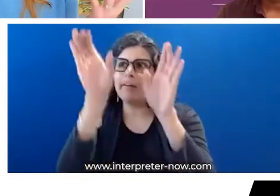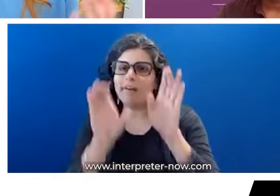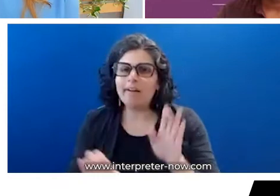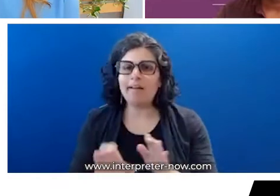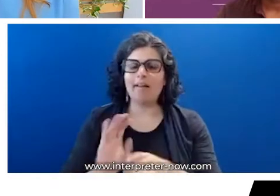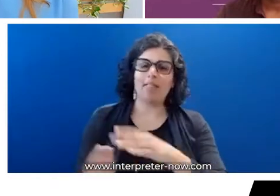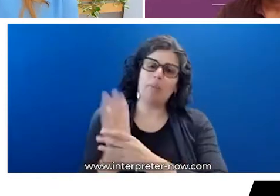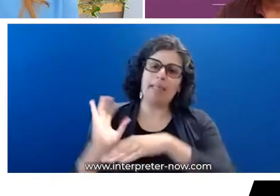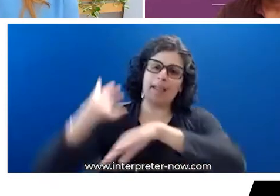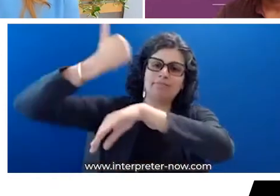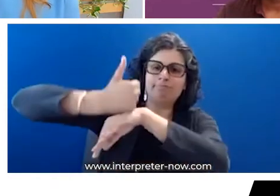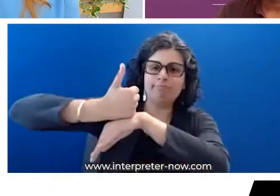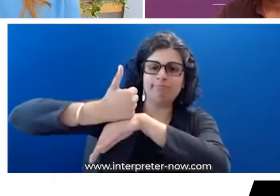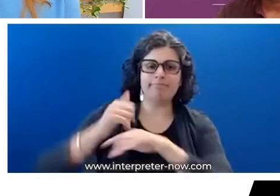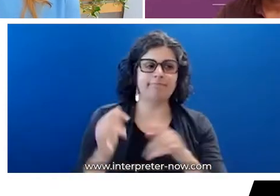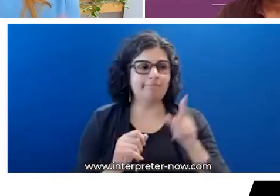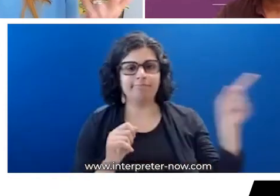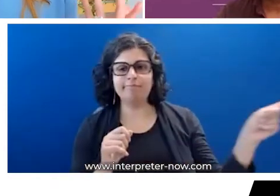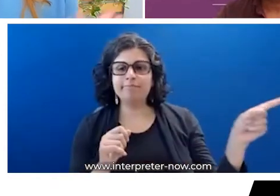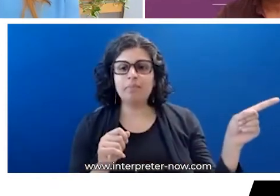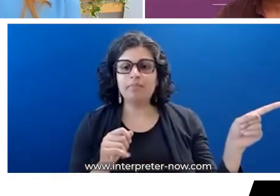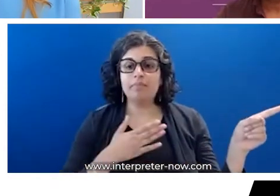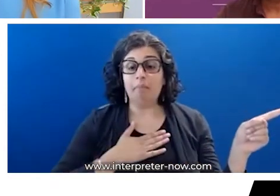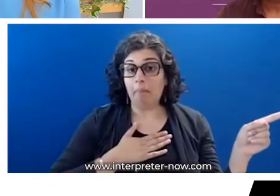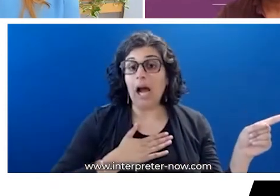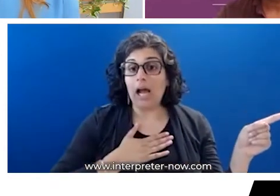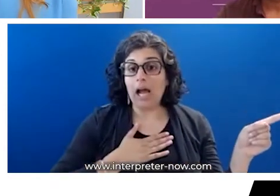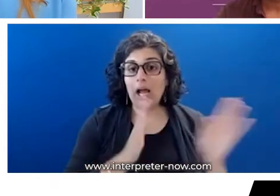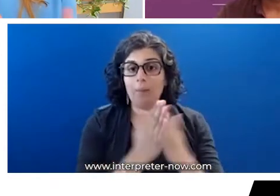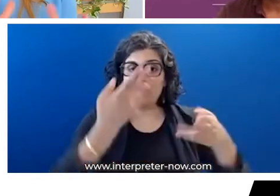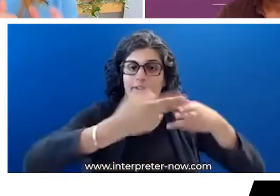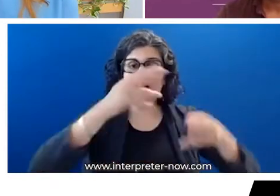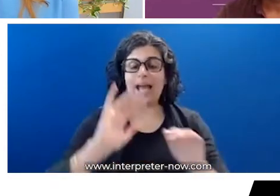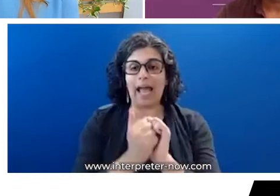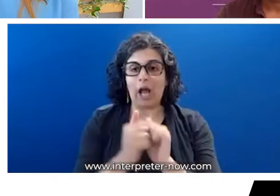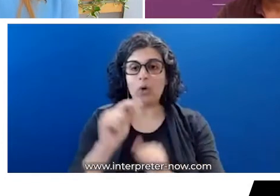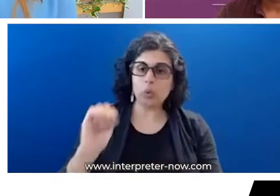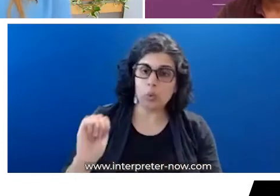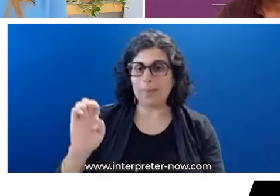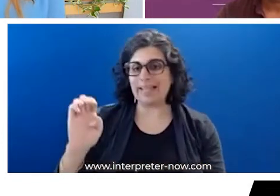And on the other side is my book, How to Be an Ally, which has an orange cover with writing